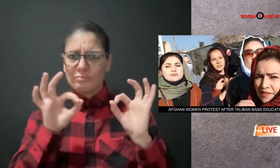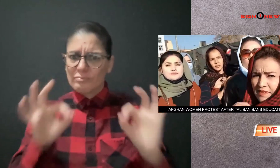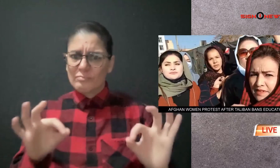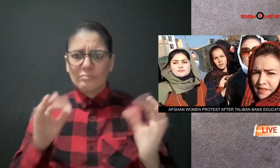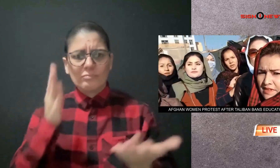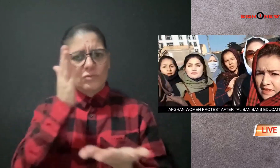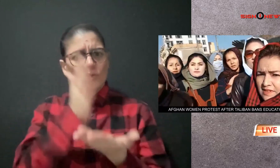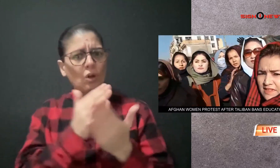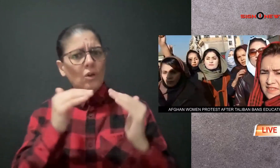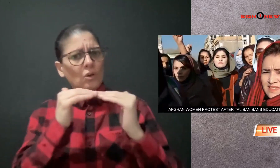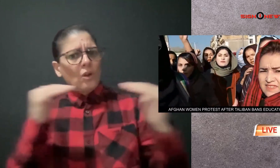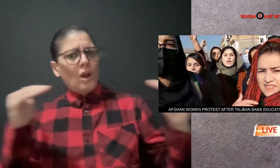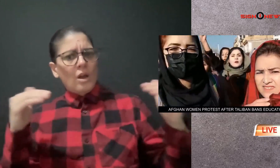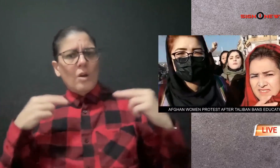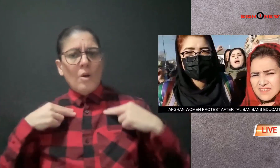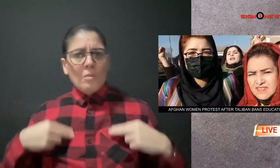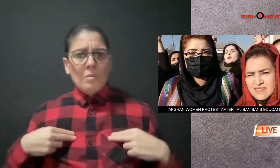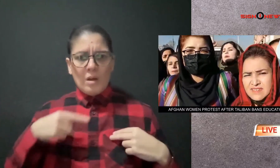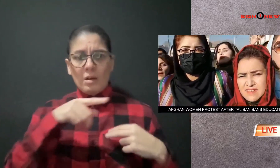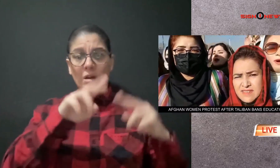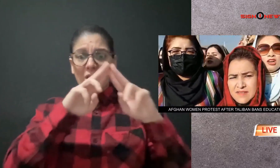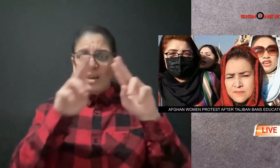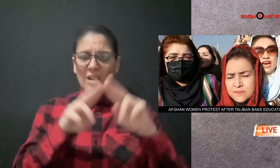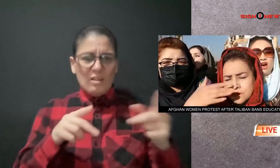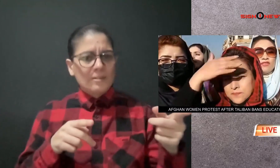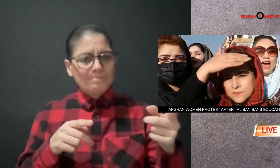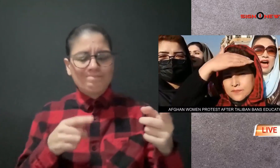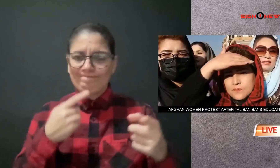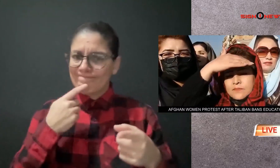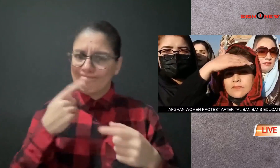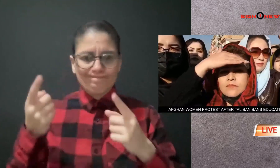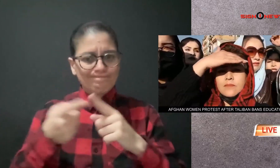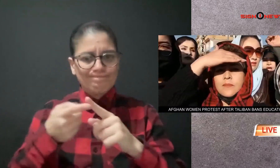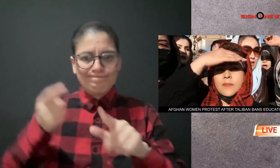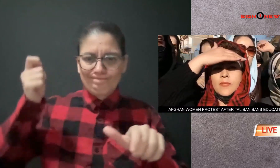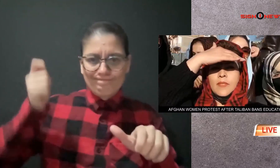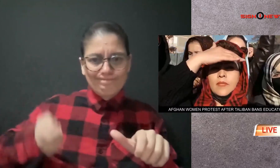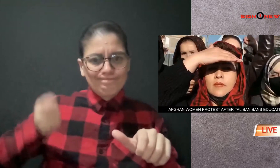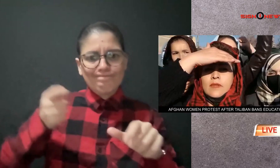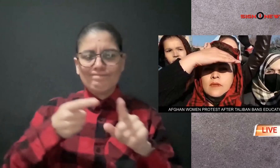there has been widespread condemnation from the international community who say education